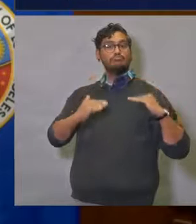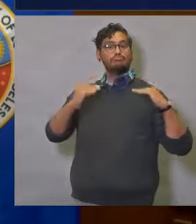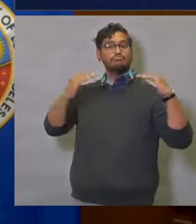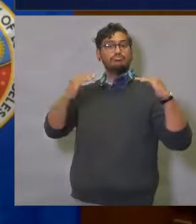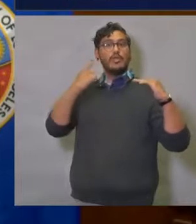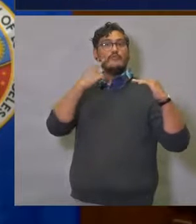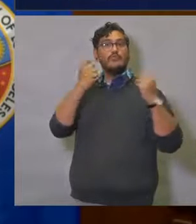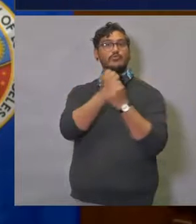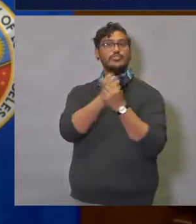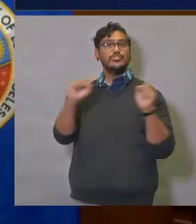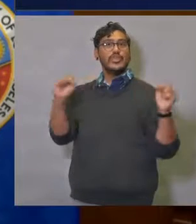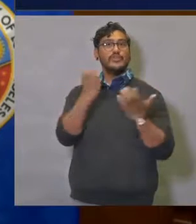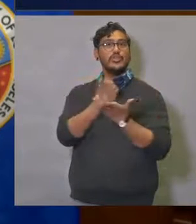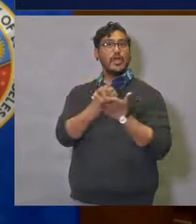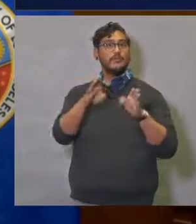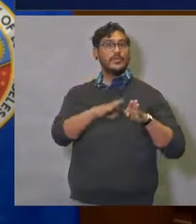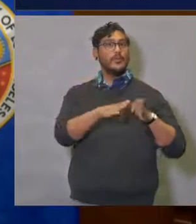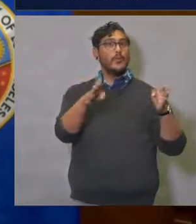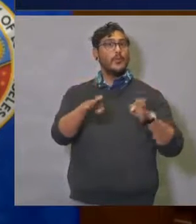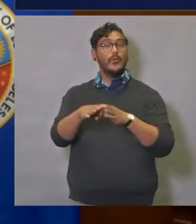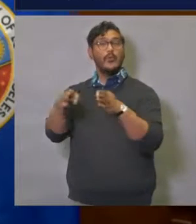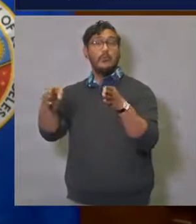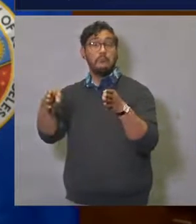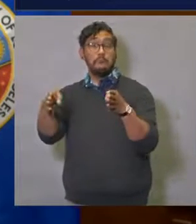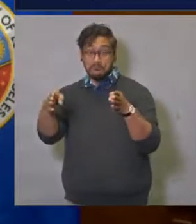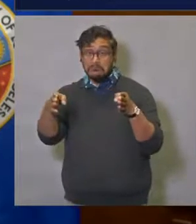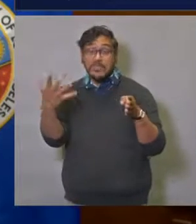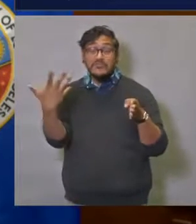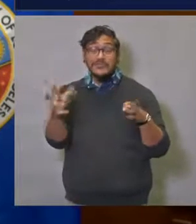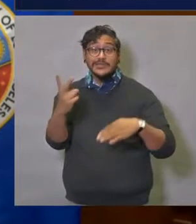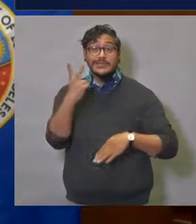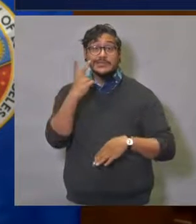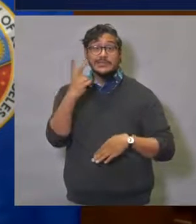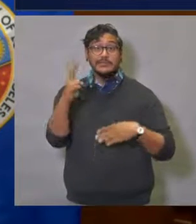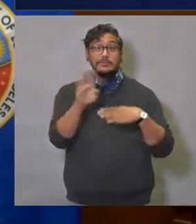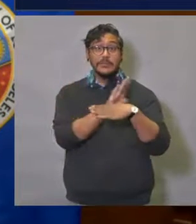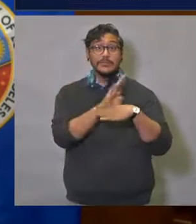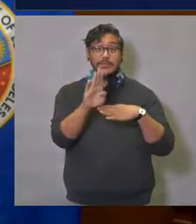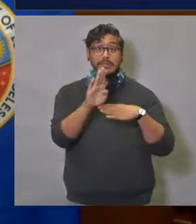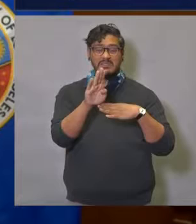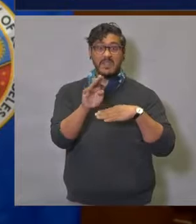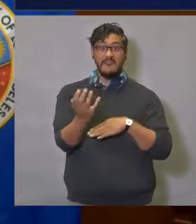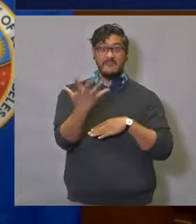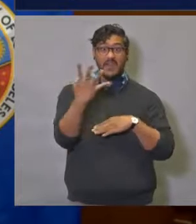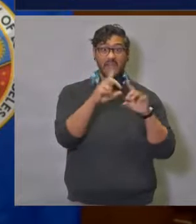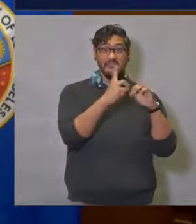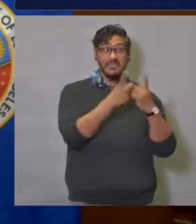STATE'S BLUEPRINT FOR A SAFER